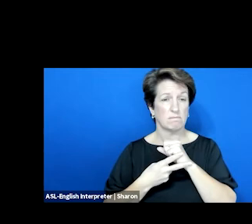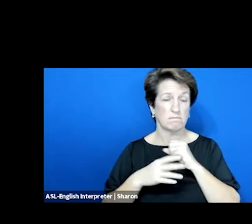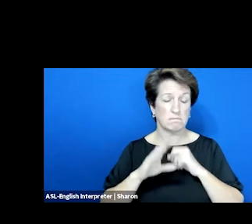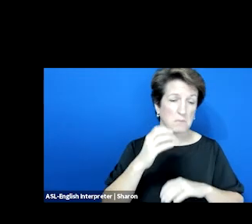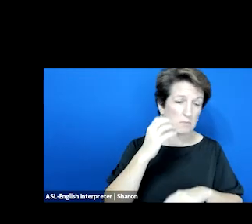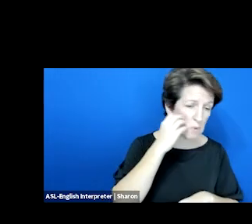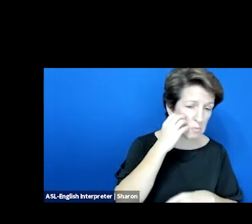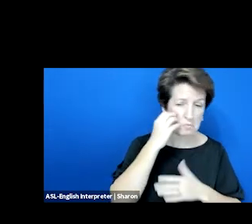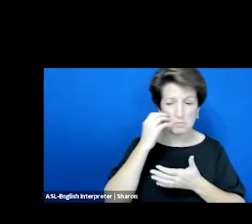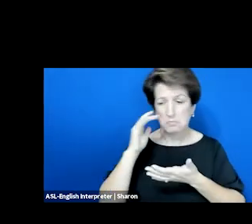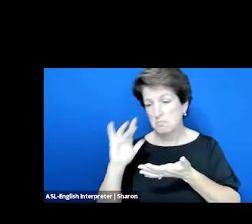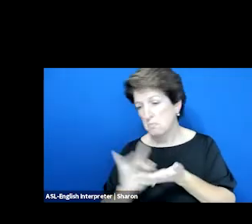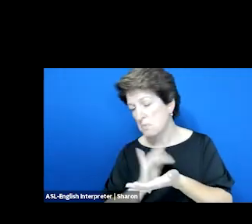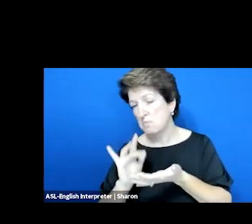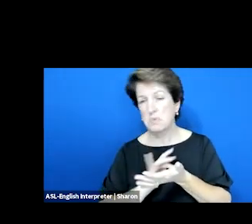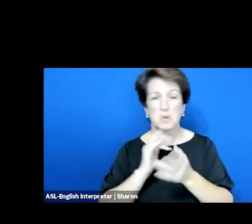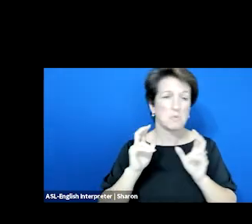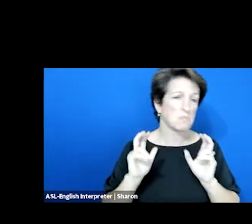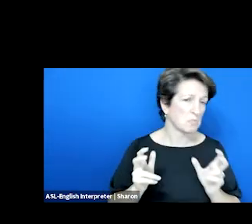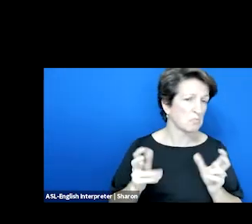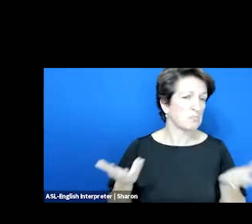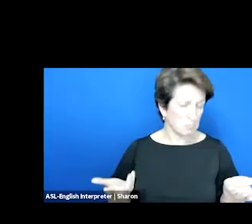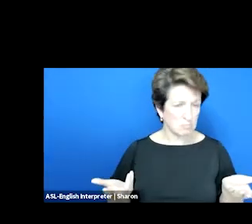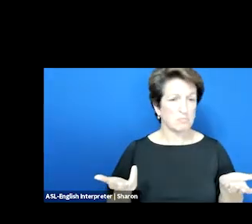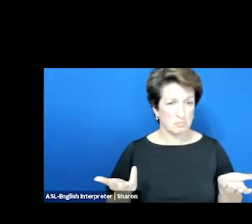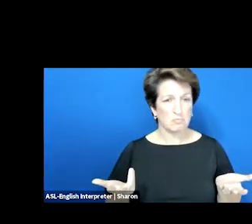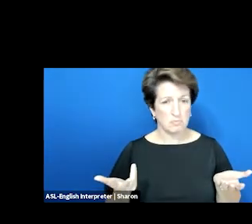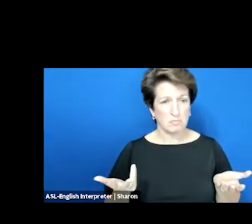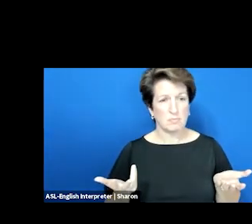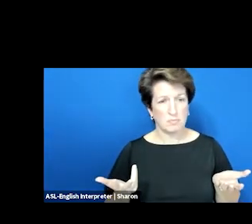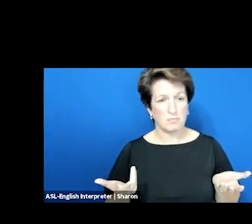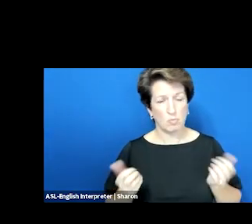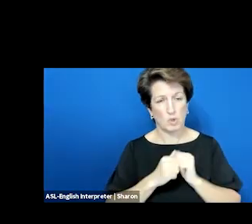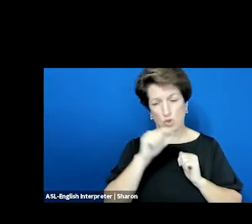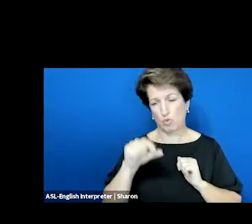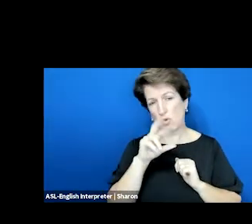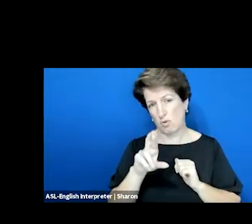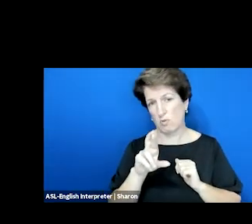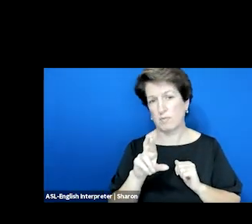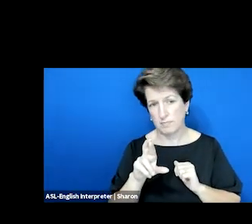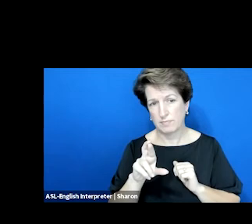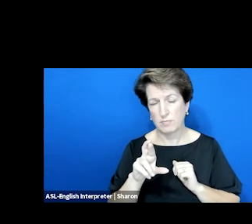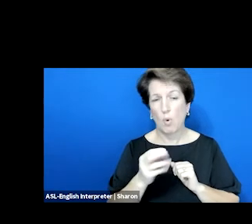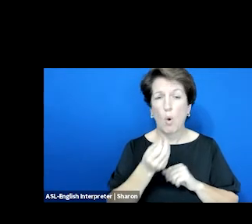accepted by businesses and organizations.